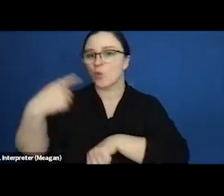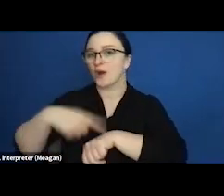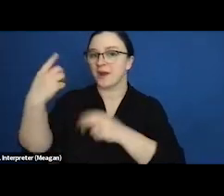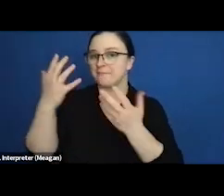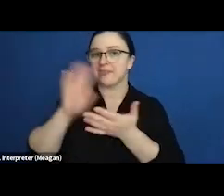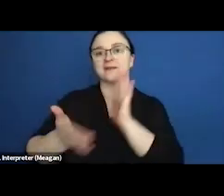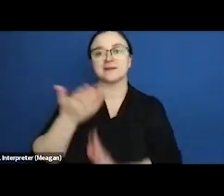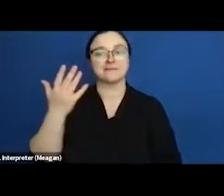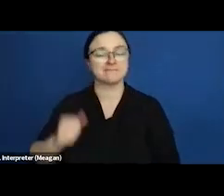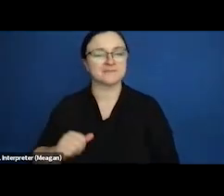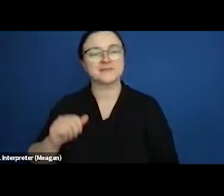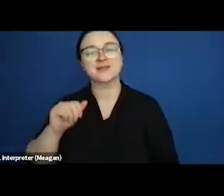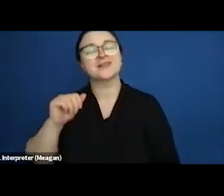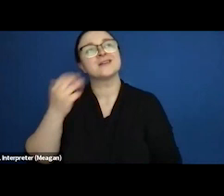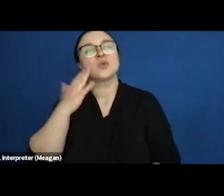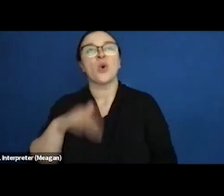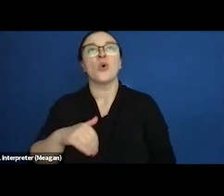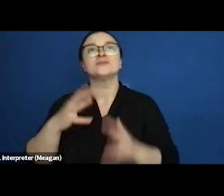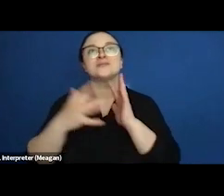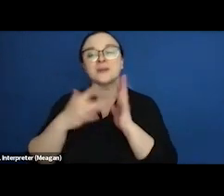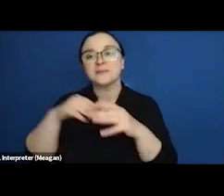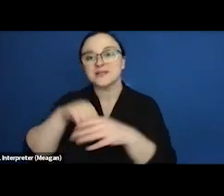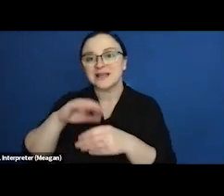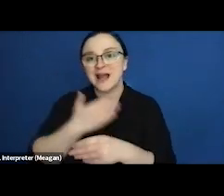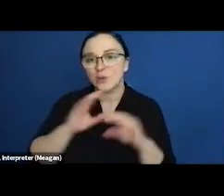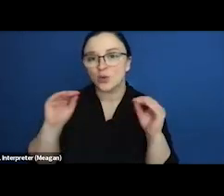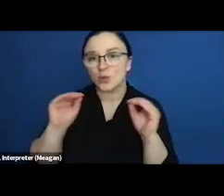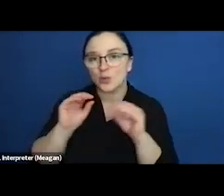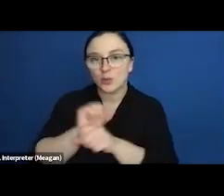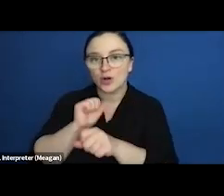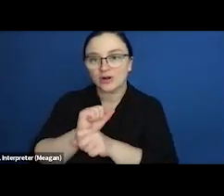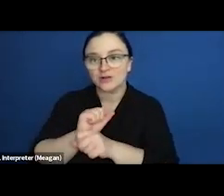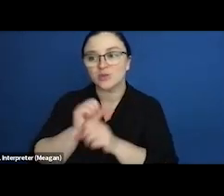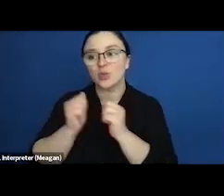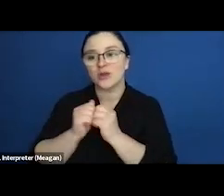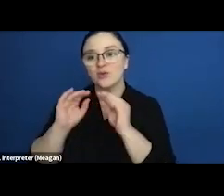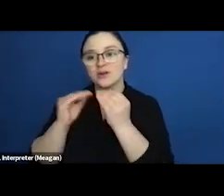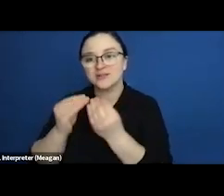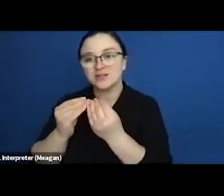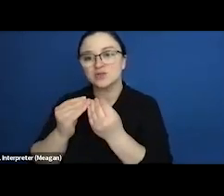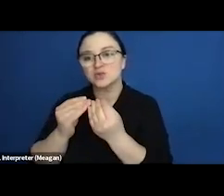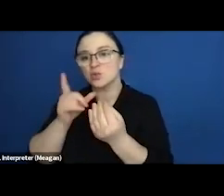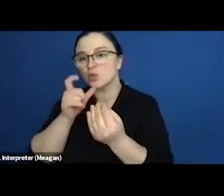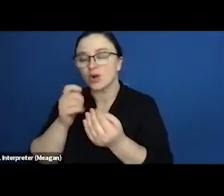Sometimes, within our work, especially with organizations that may be operating with limited capacity,